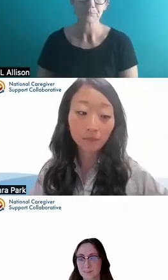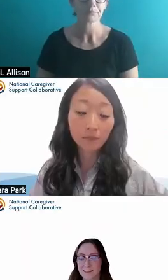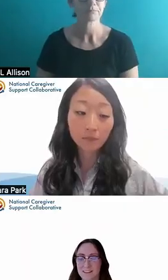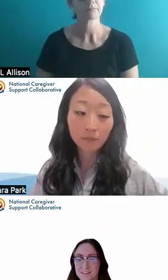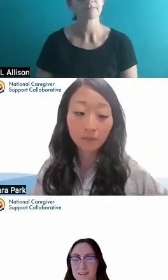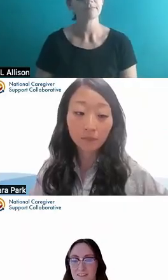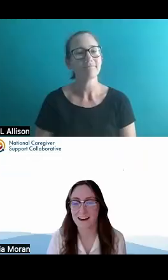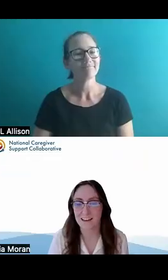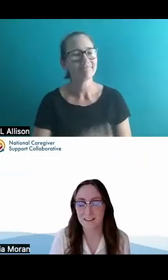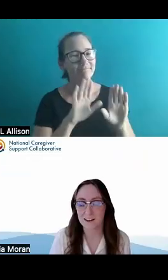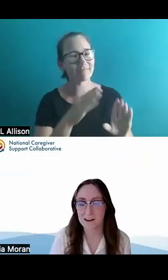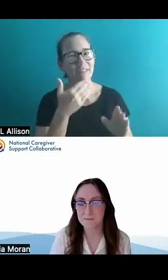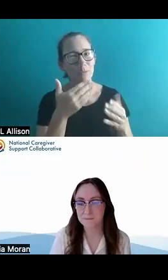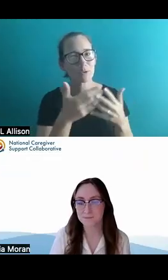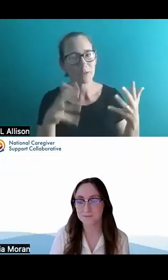Great thank you so much for adding that Clara.